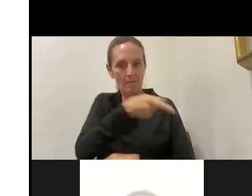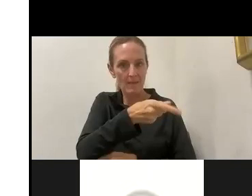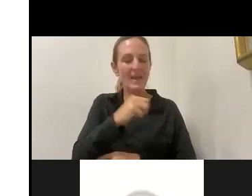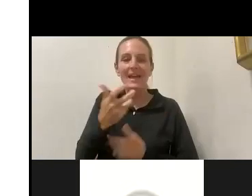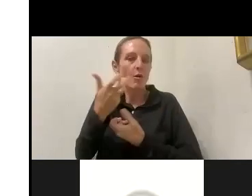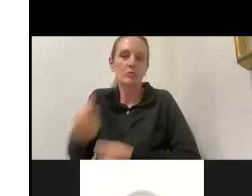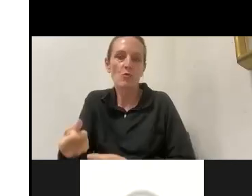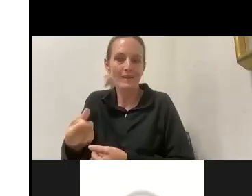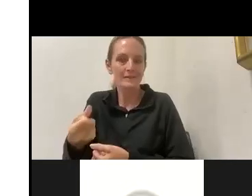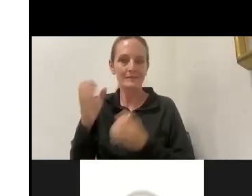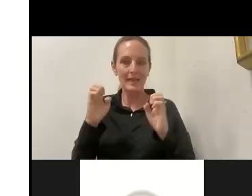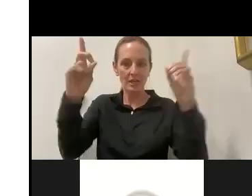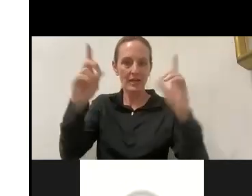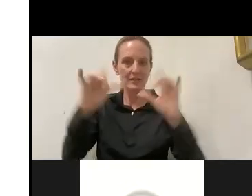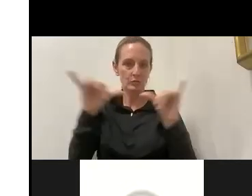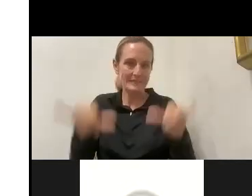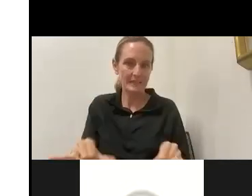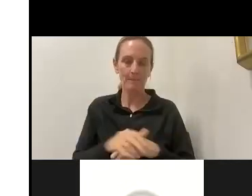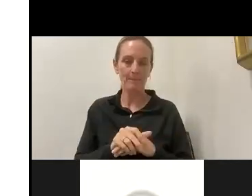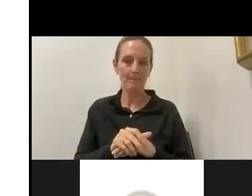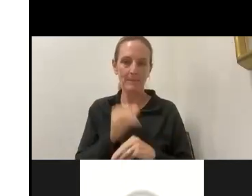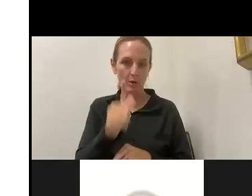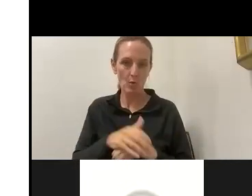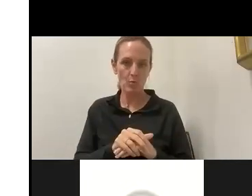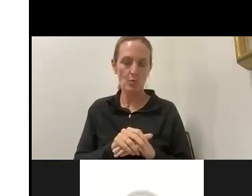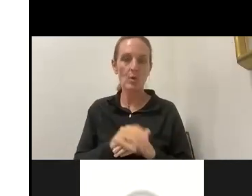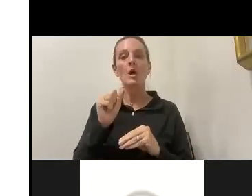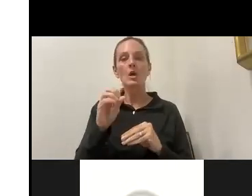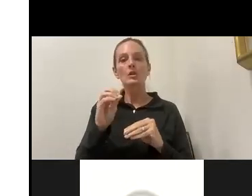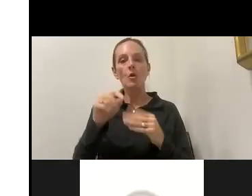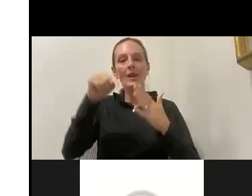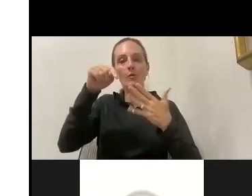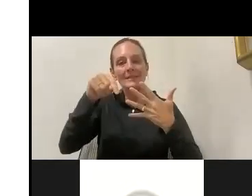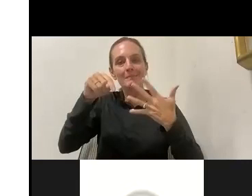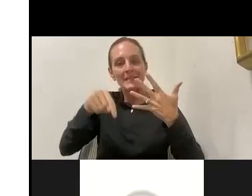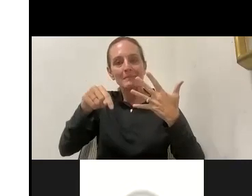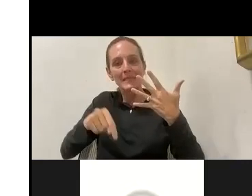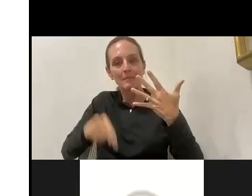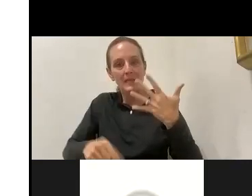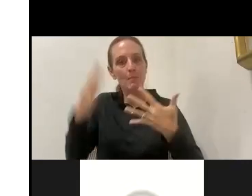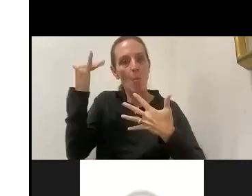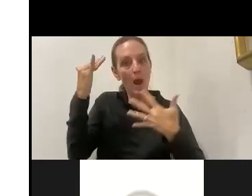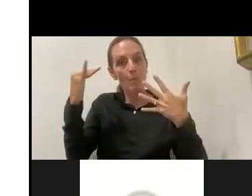Well, then as we dive deeper and deeper we understand that well, perhaps the solution might